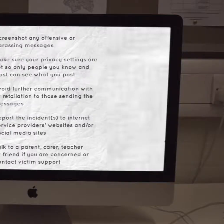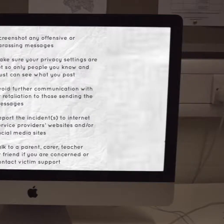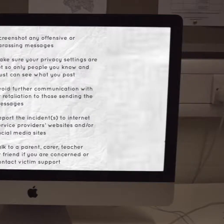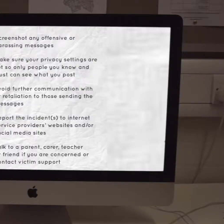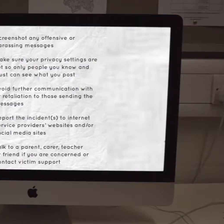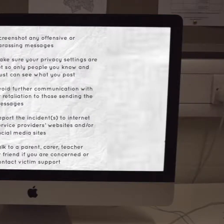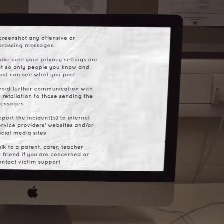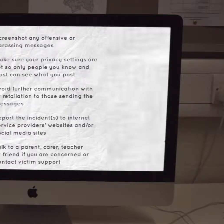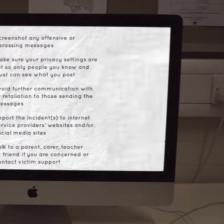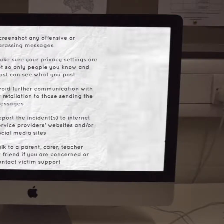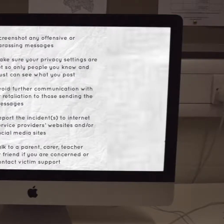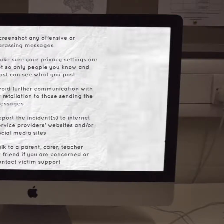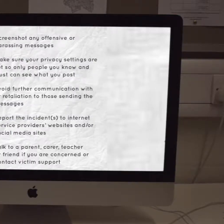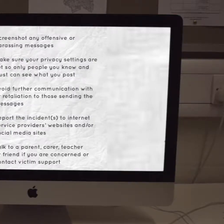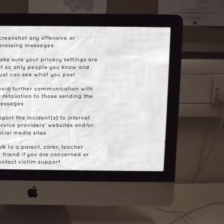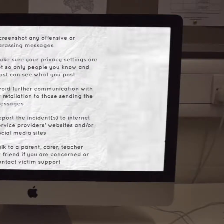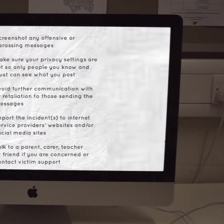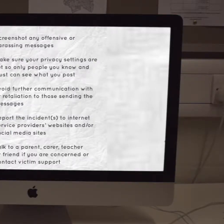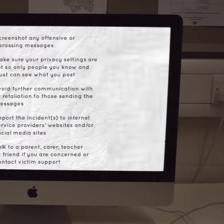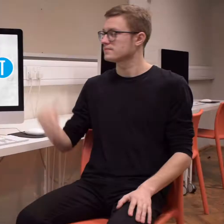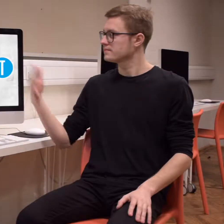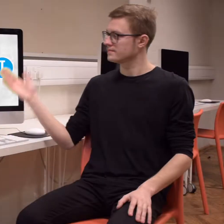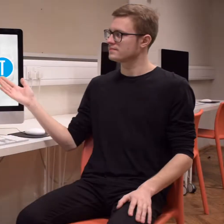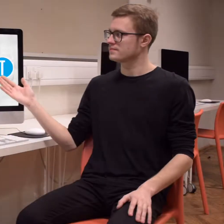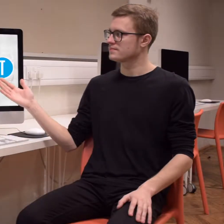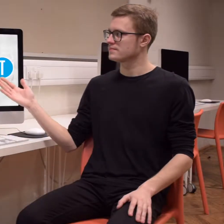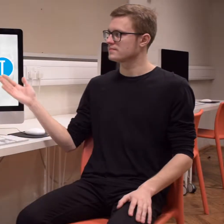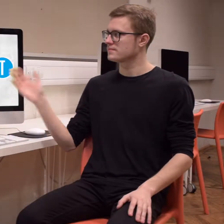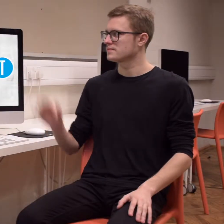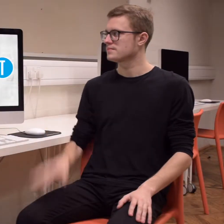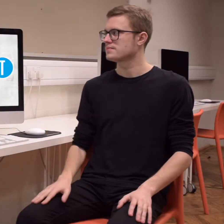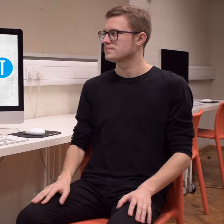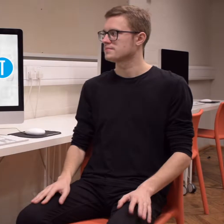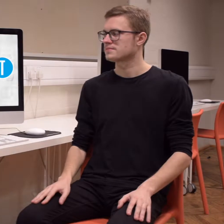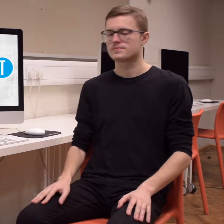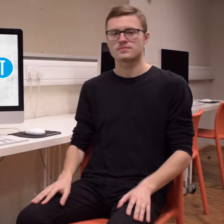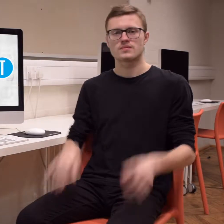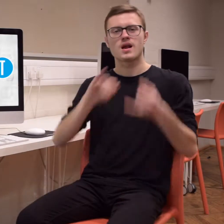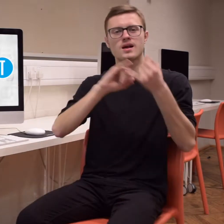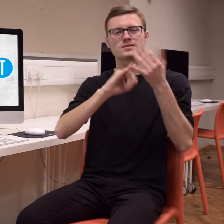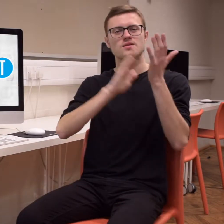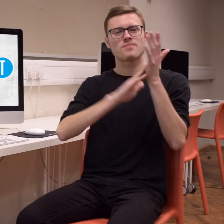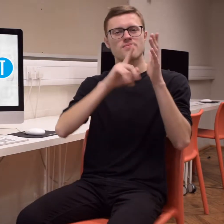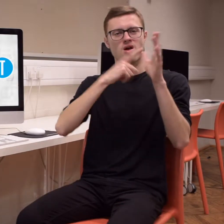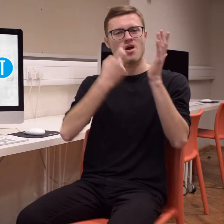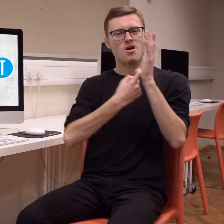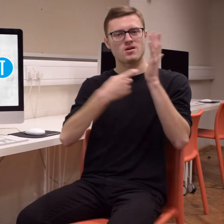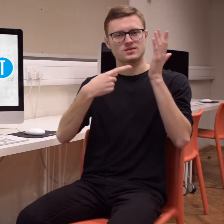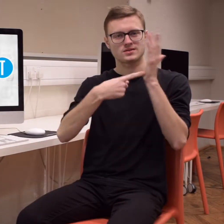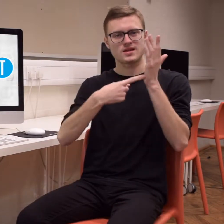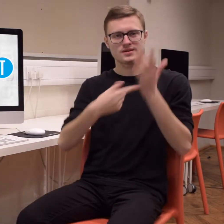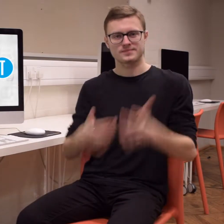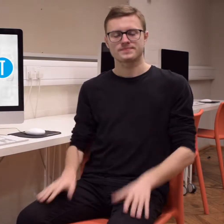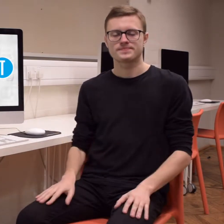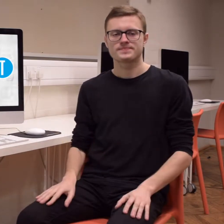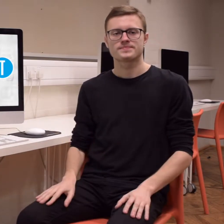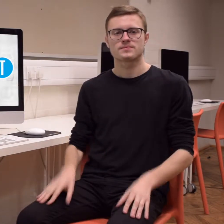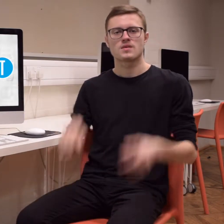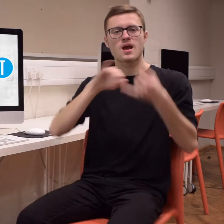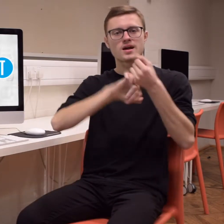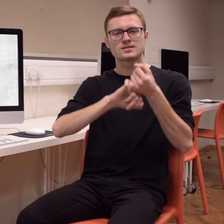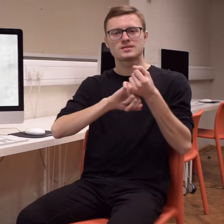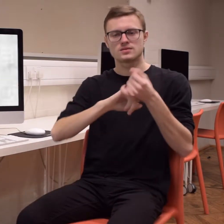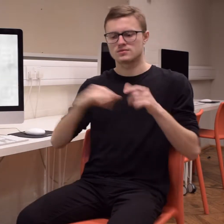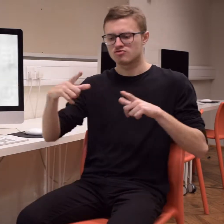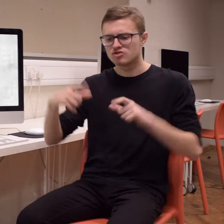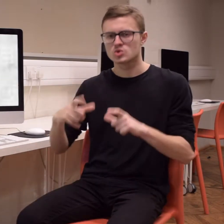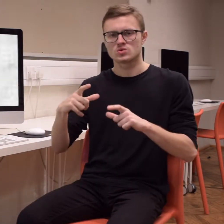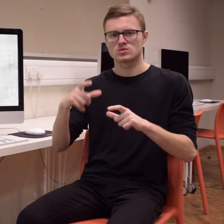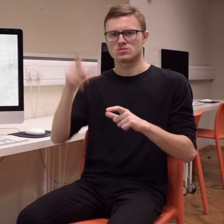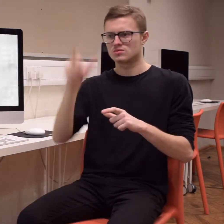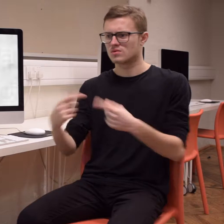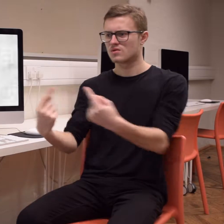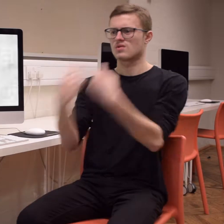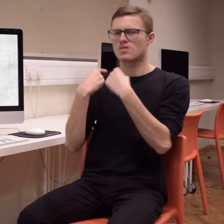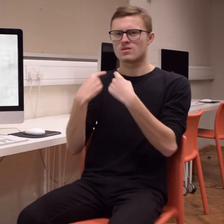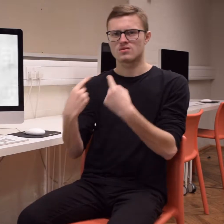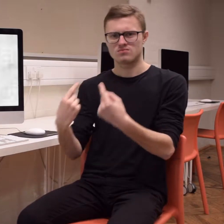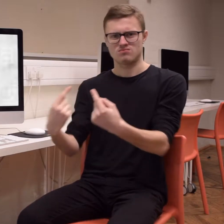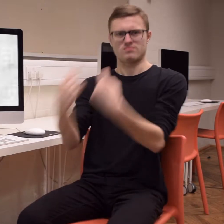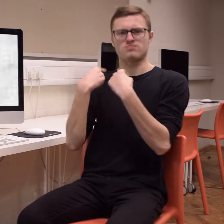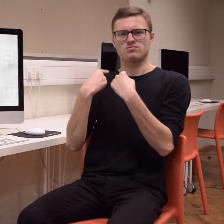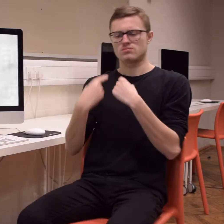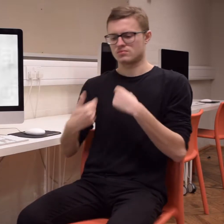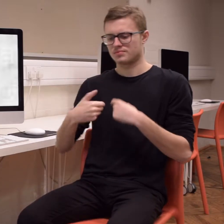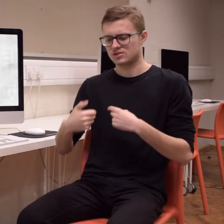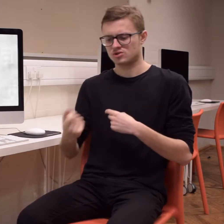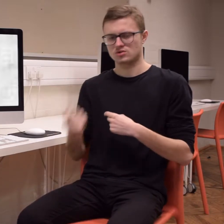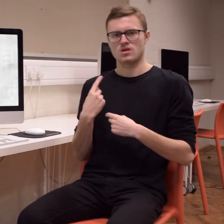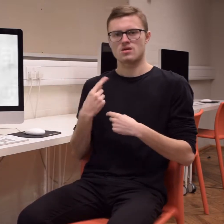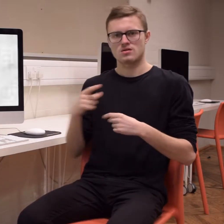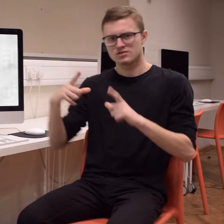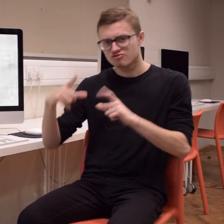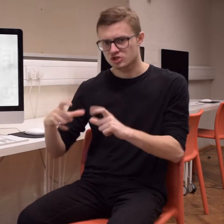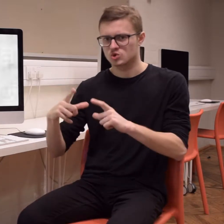SMART - S - Screenshot any offensive or harassing messages.